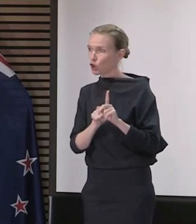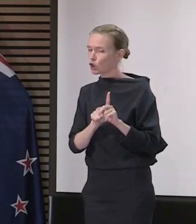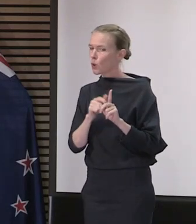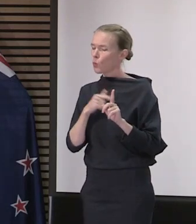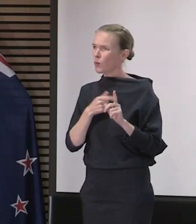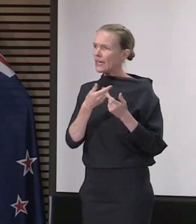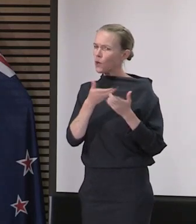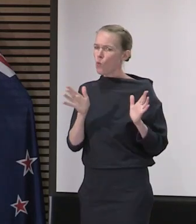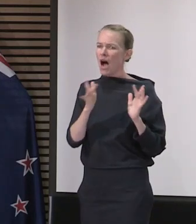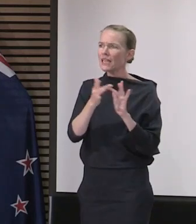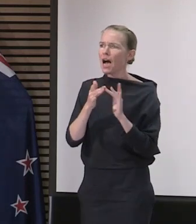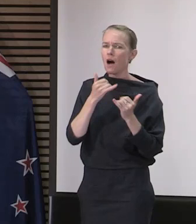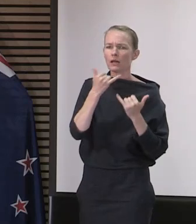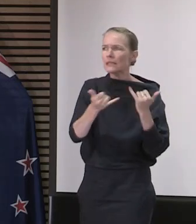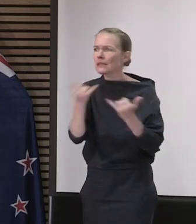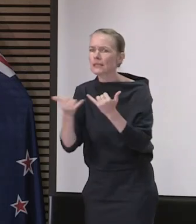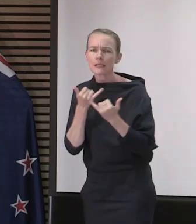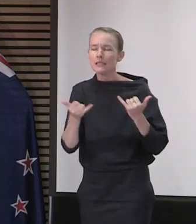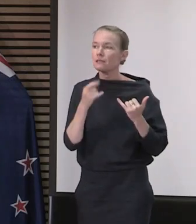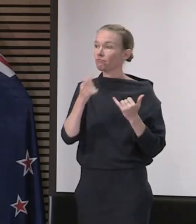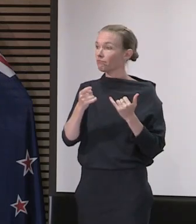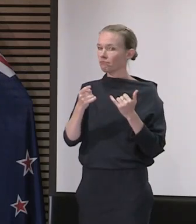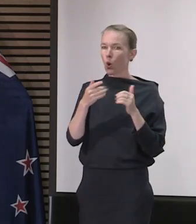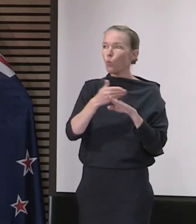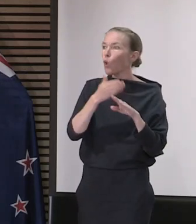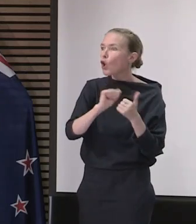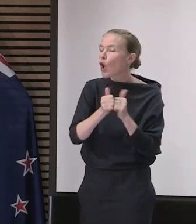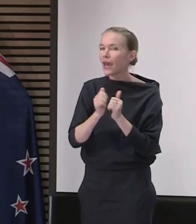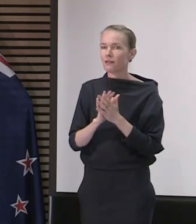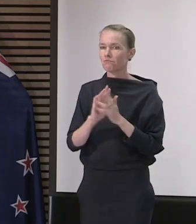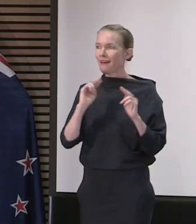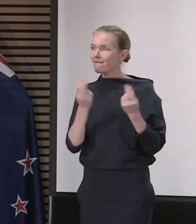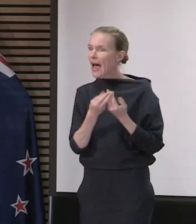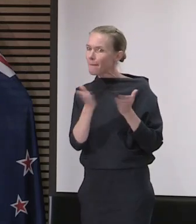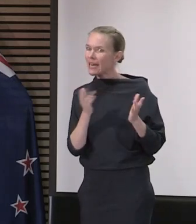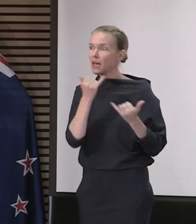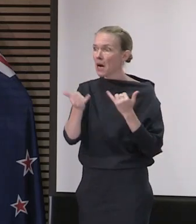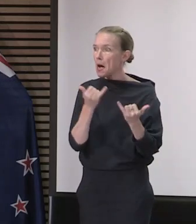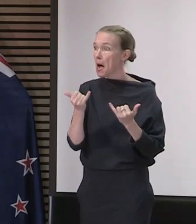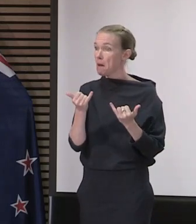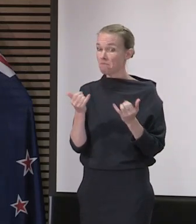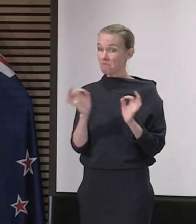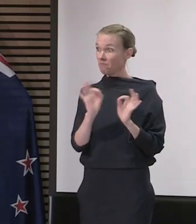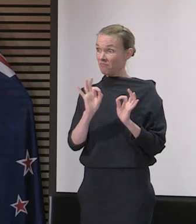around them of their work and family contacts and even more widely, none of that testing